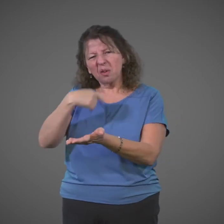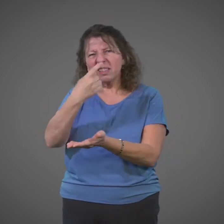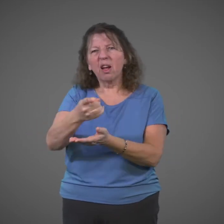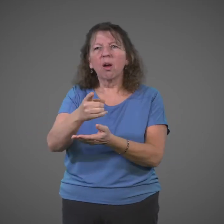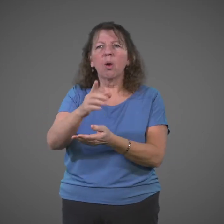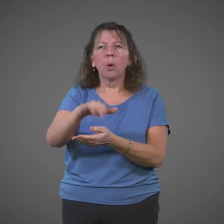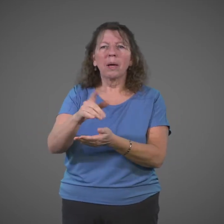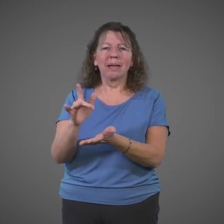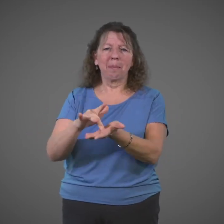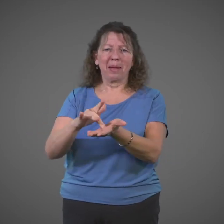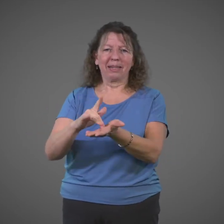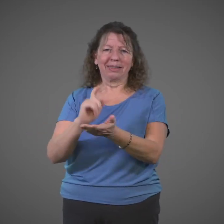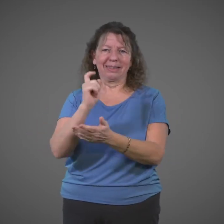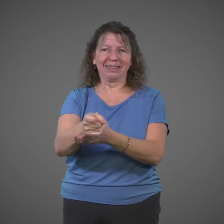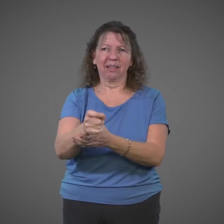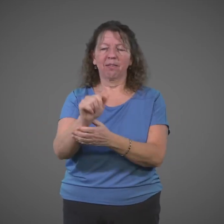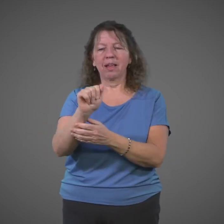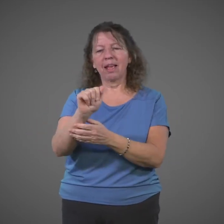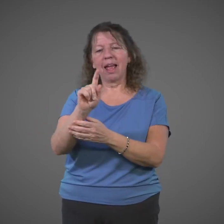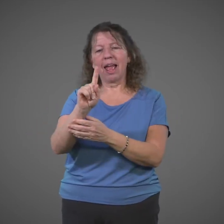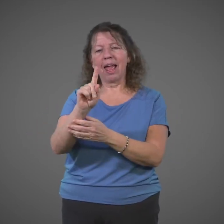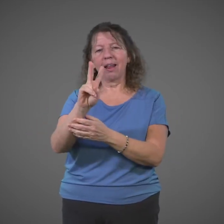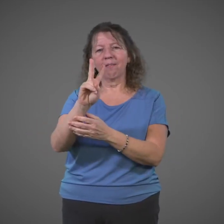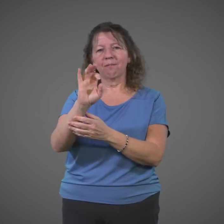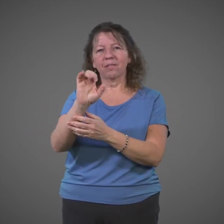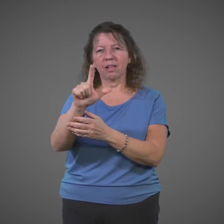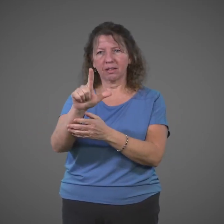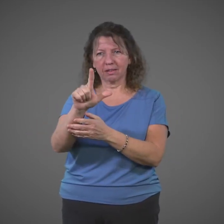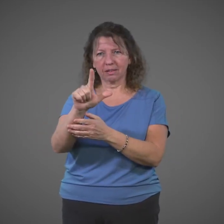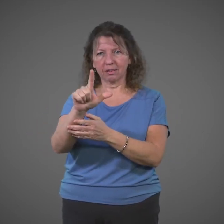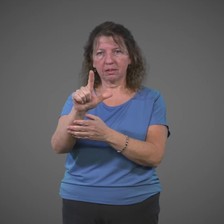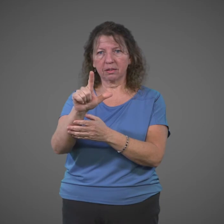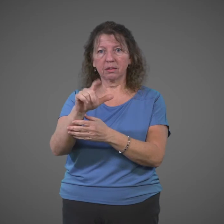or lungs, the doctor may give you Advil.